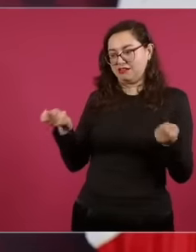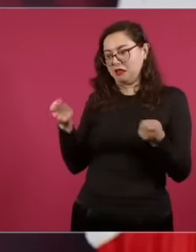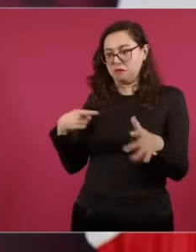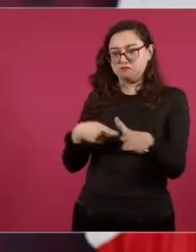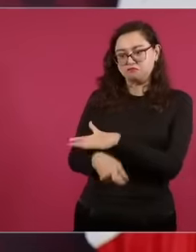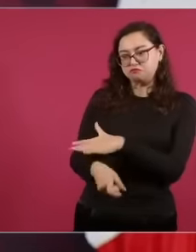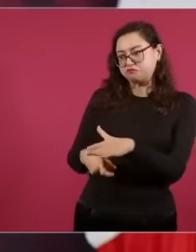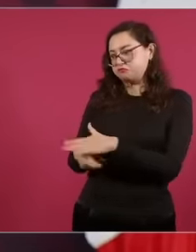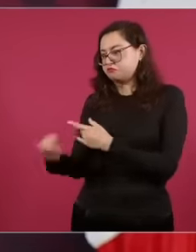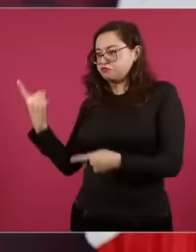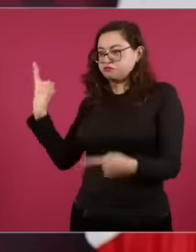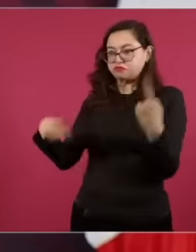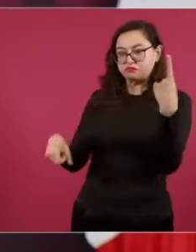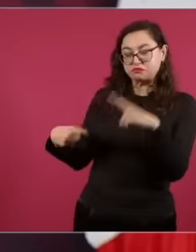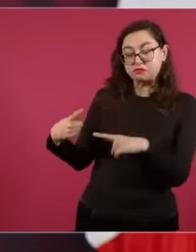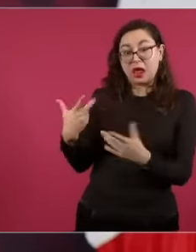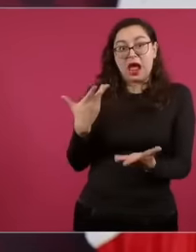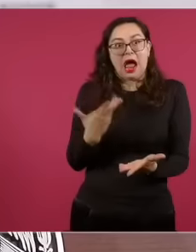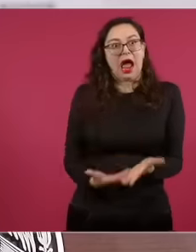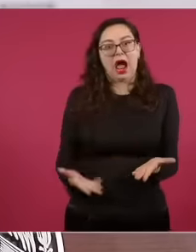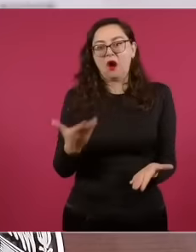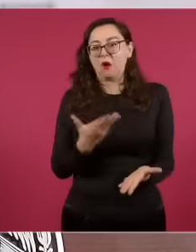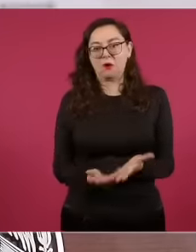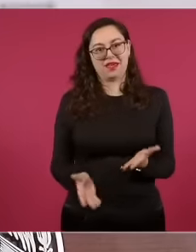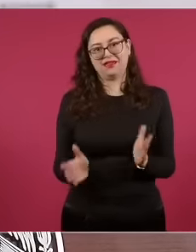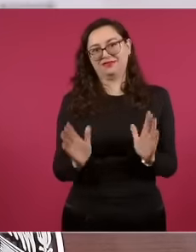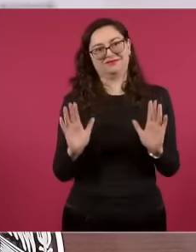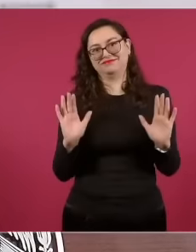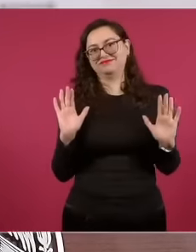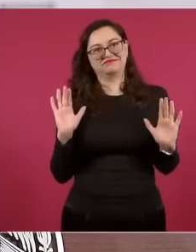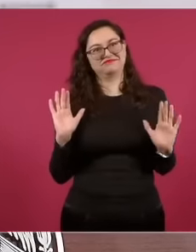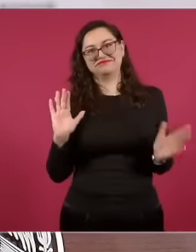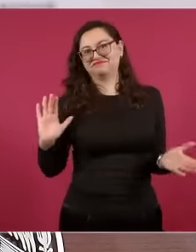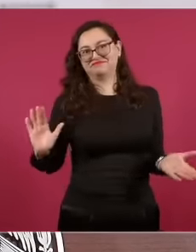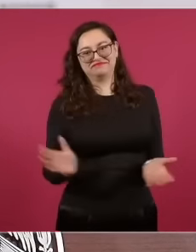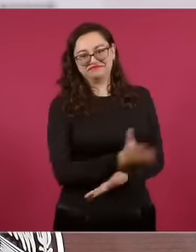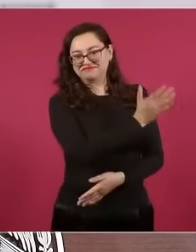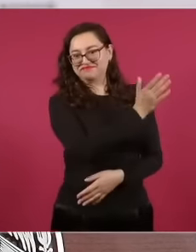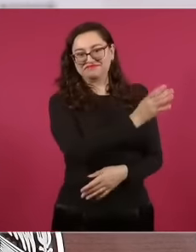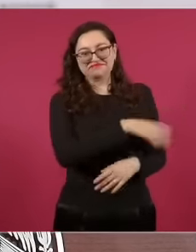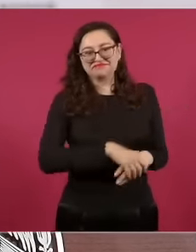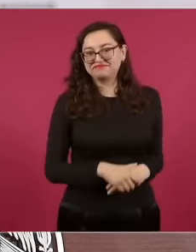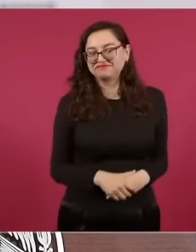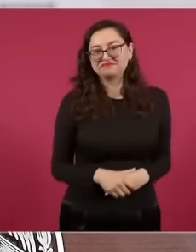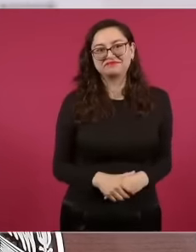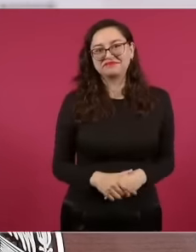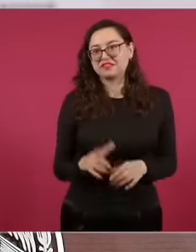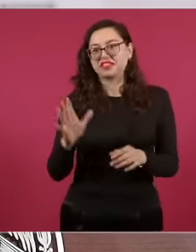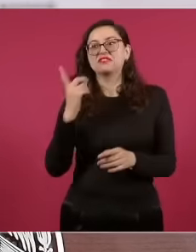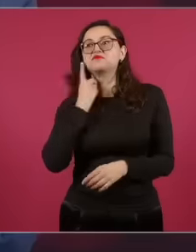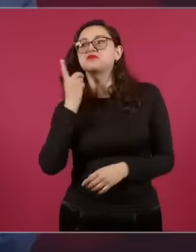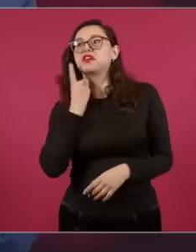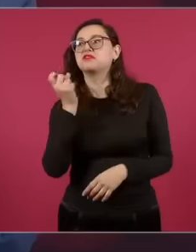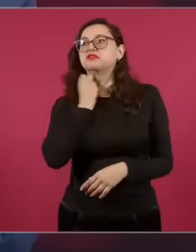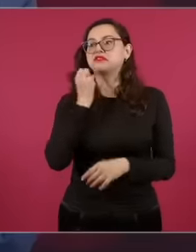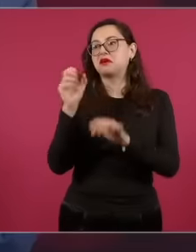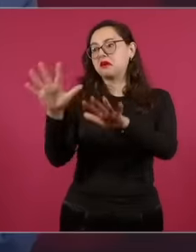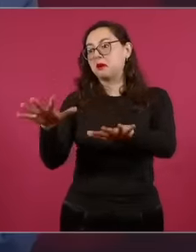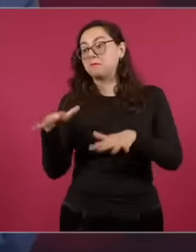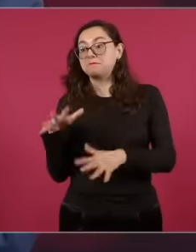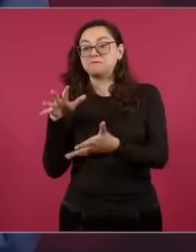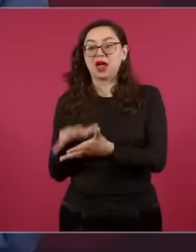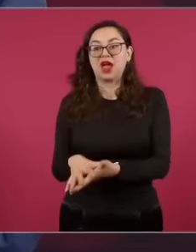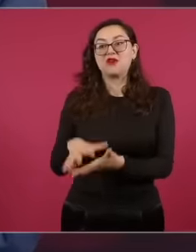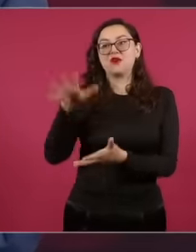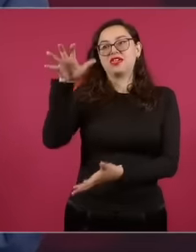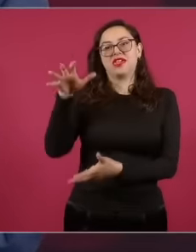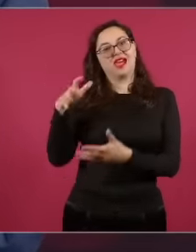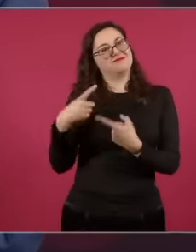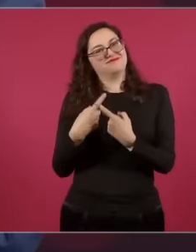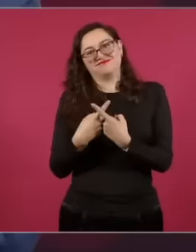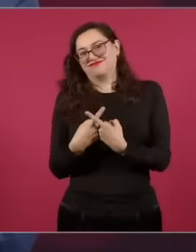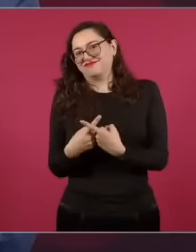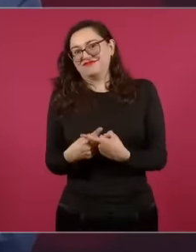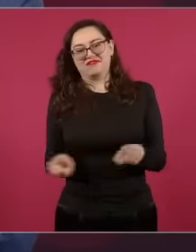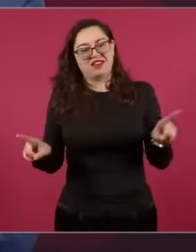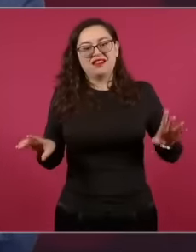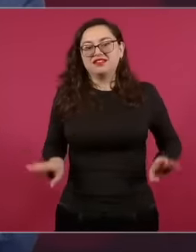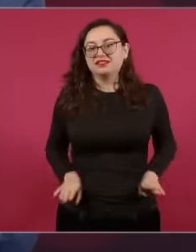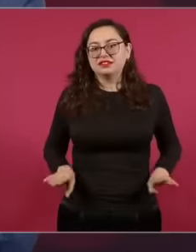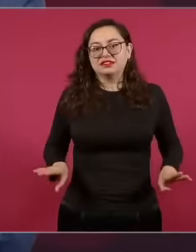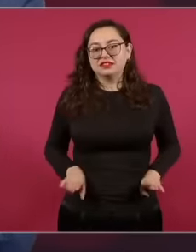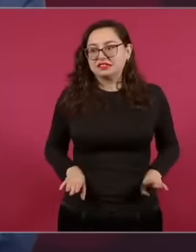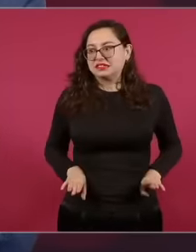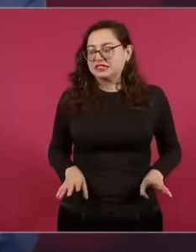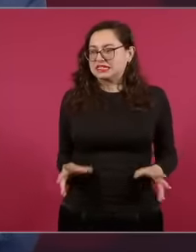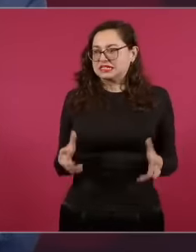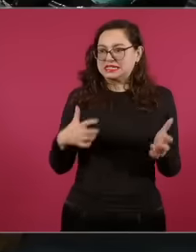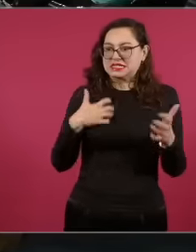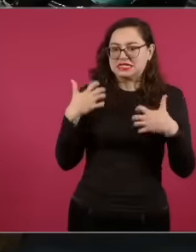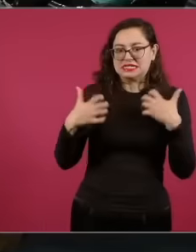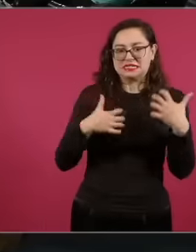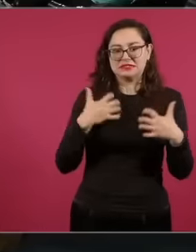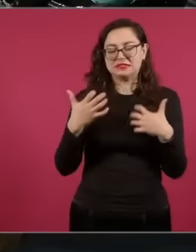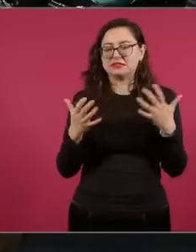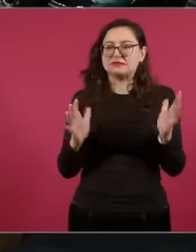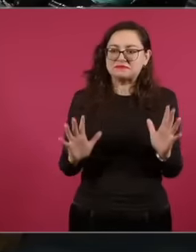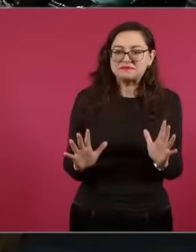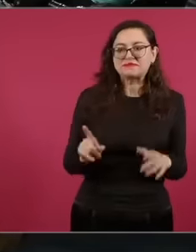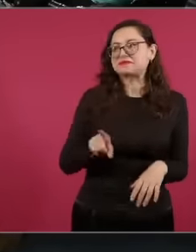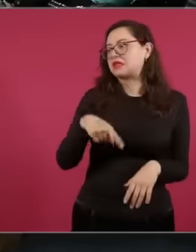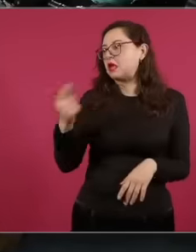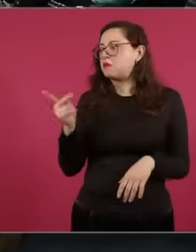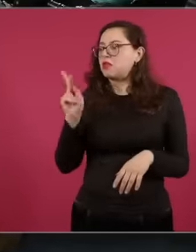majority are representatives of the people they want to continue having their representatives in the judiciary